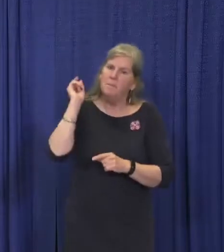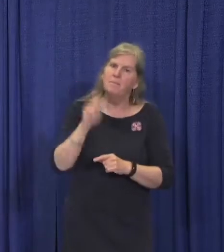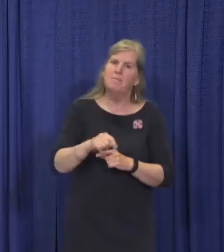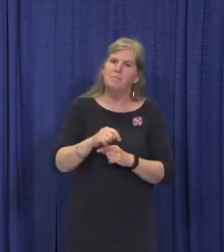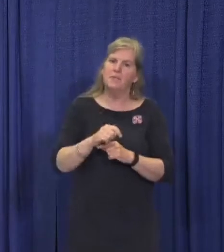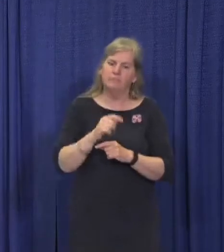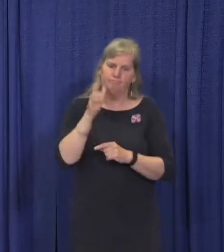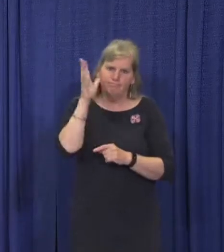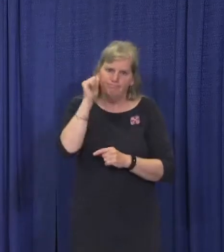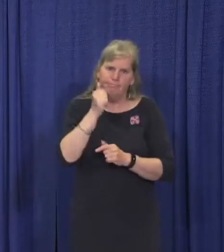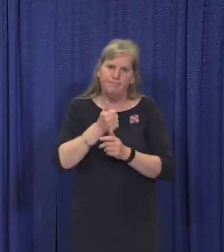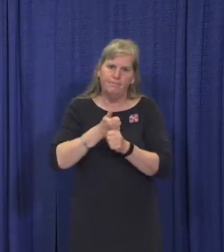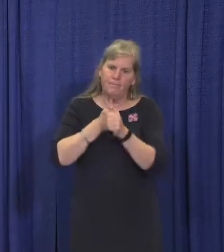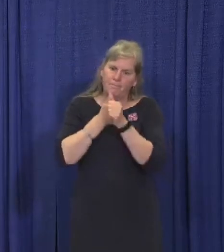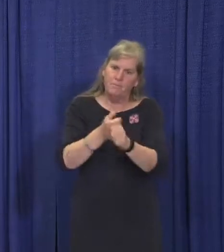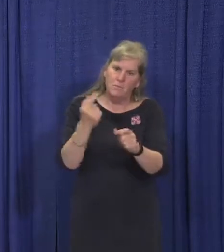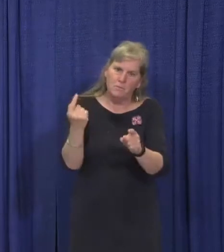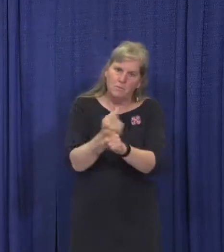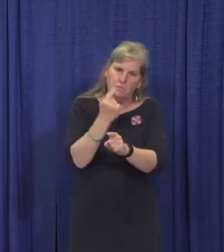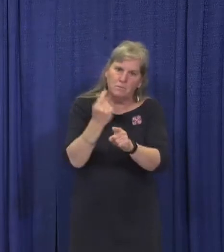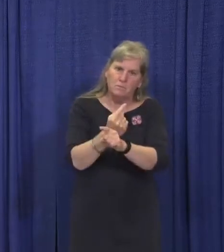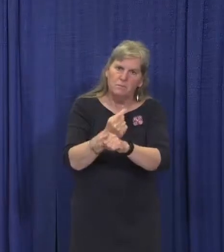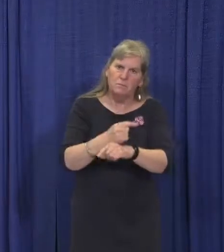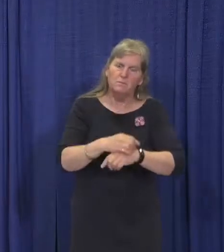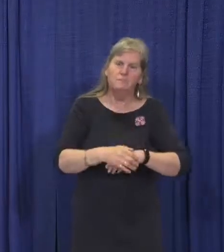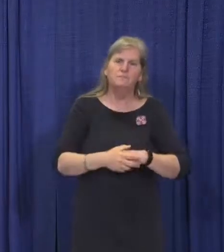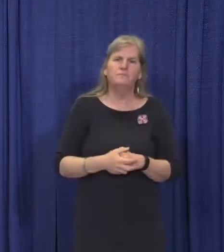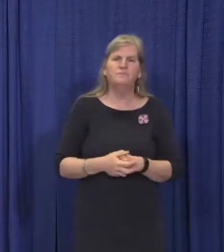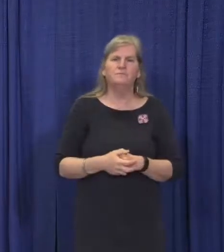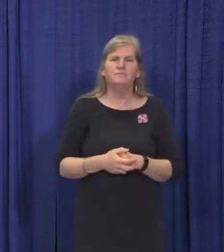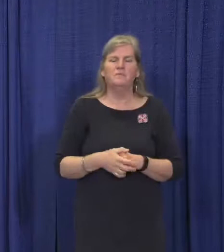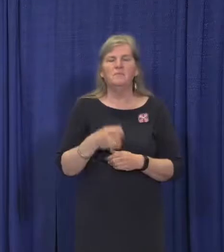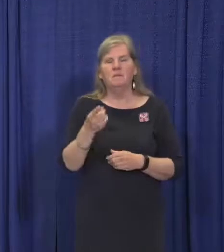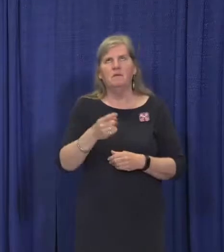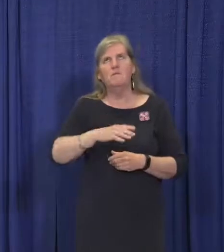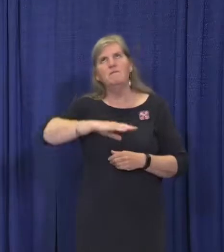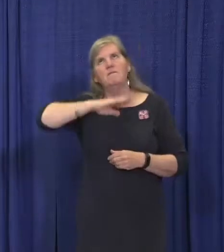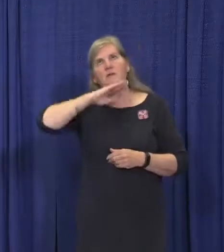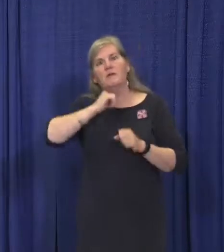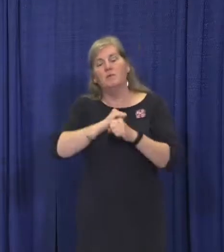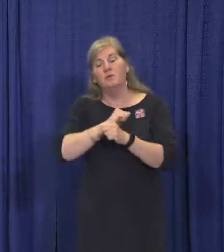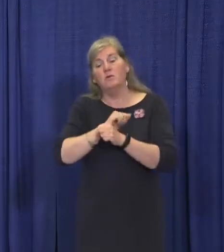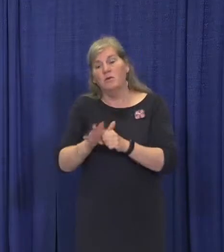we must stay vigilant right now. You might be done with COVID but